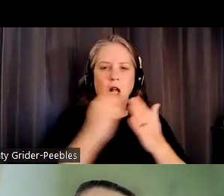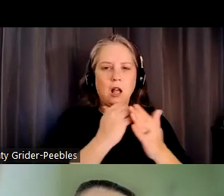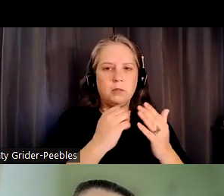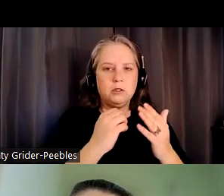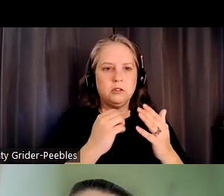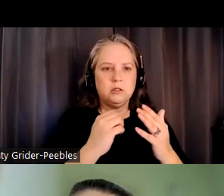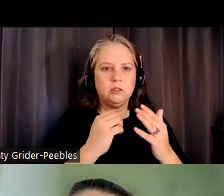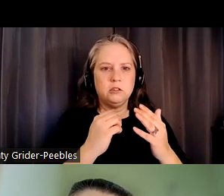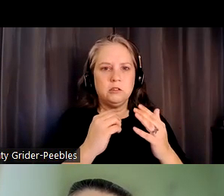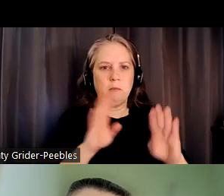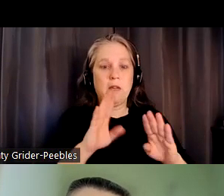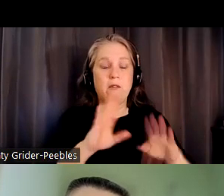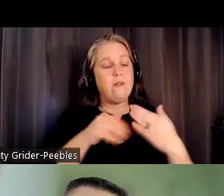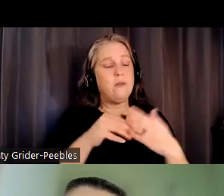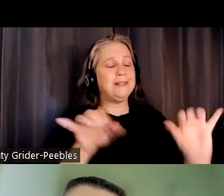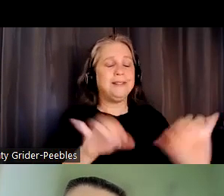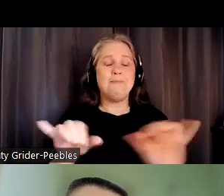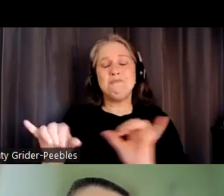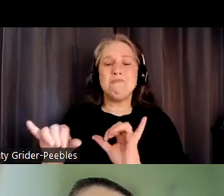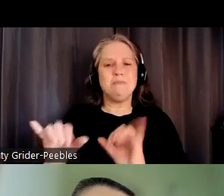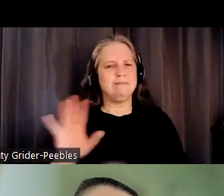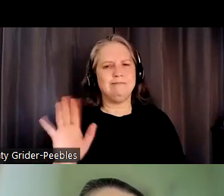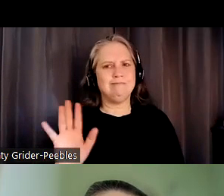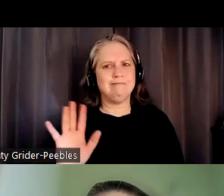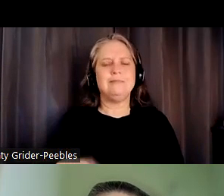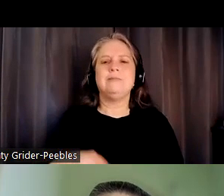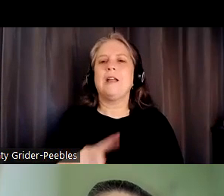equally. It will be accomplished by treating